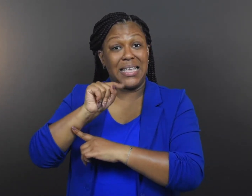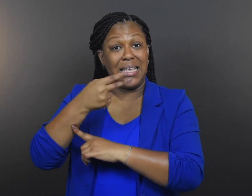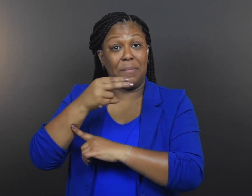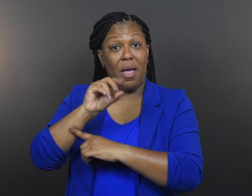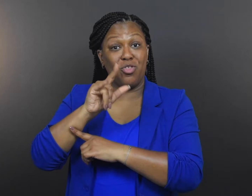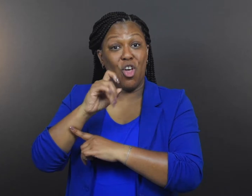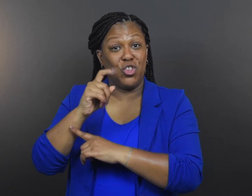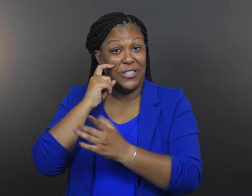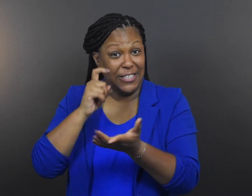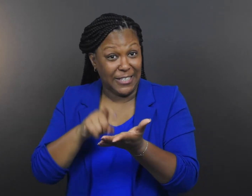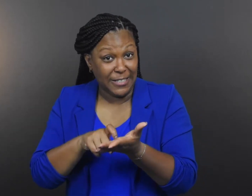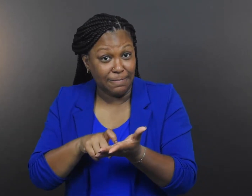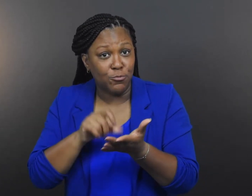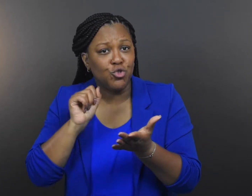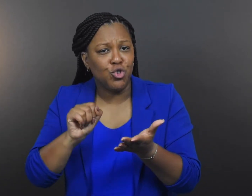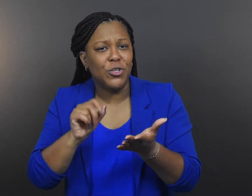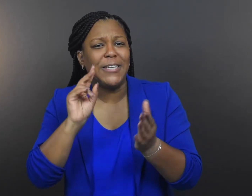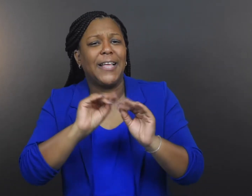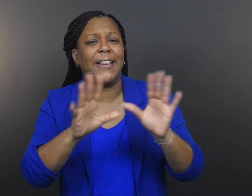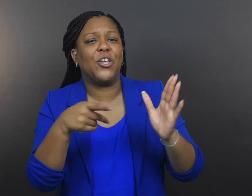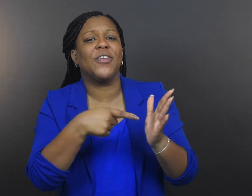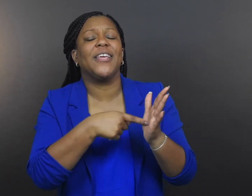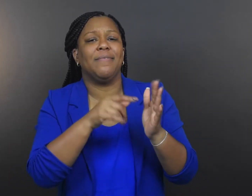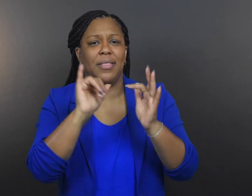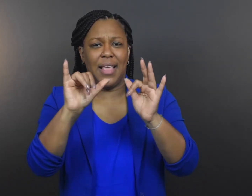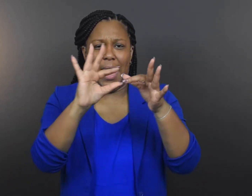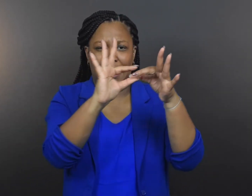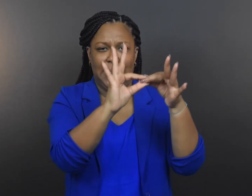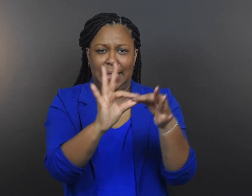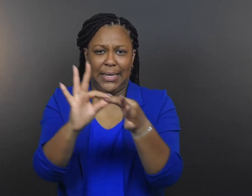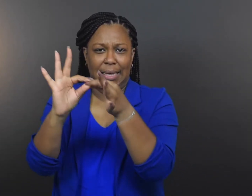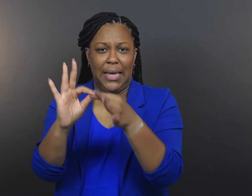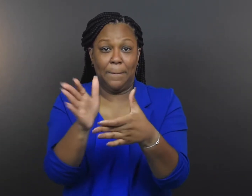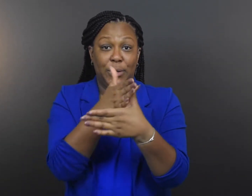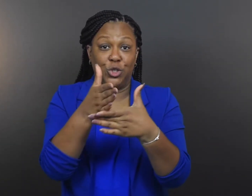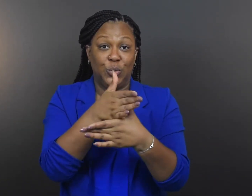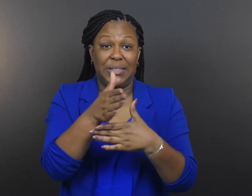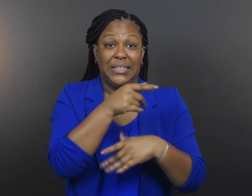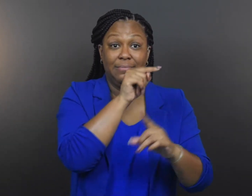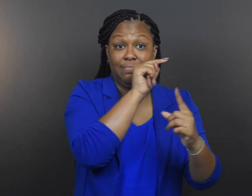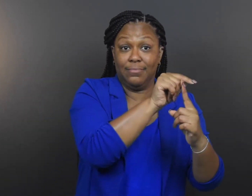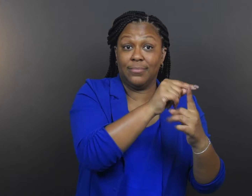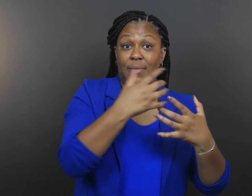CDC pathologists could also clearly see the link between underlying health